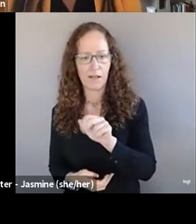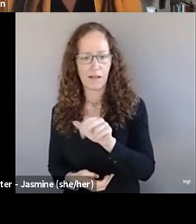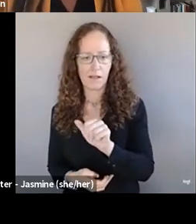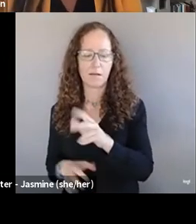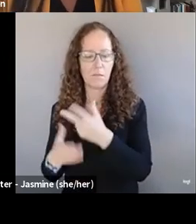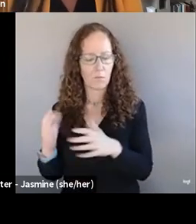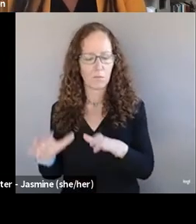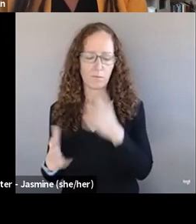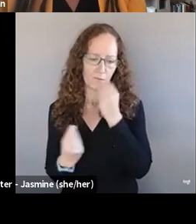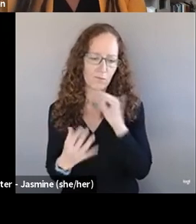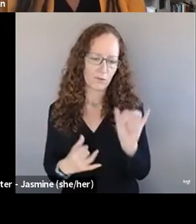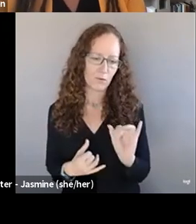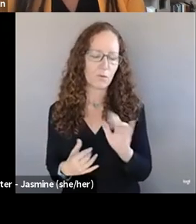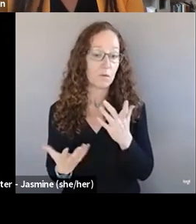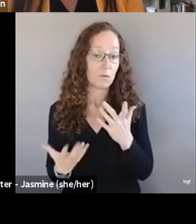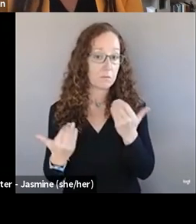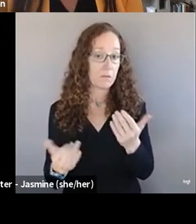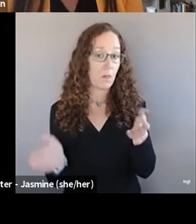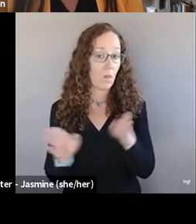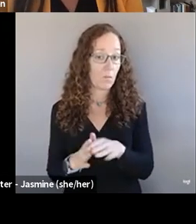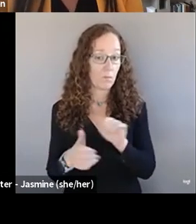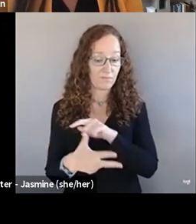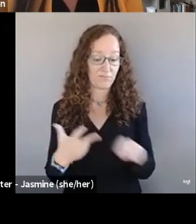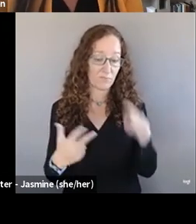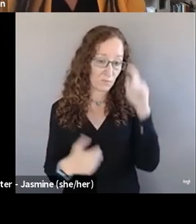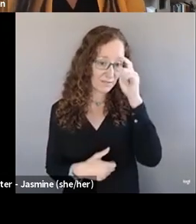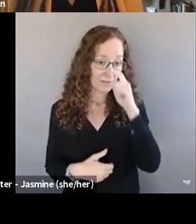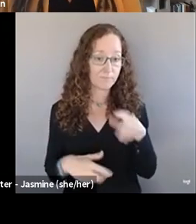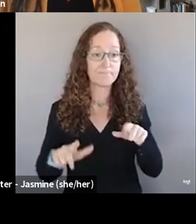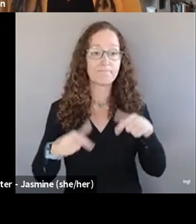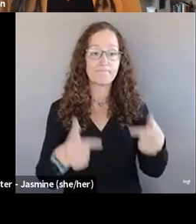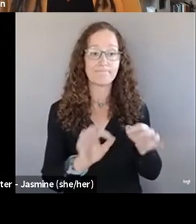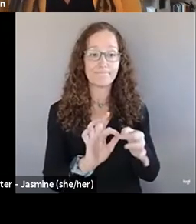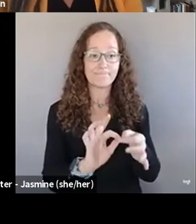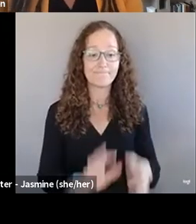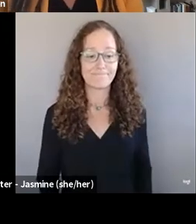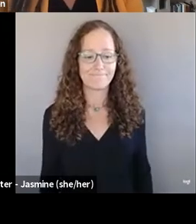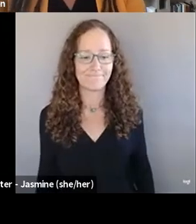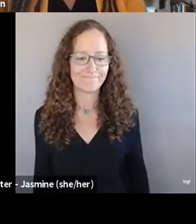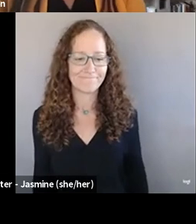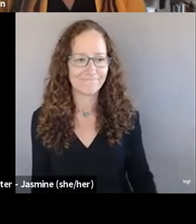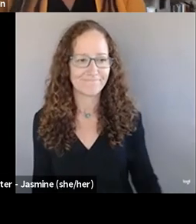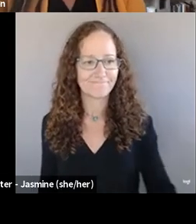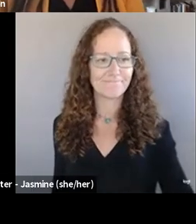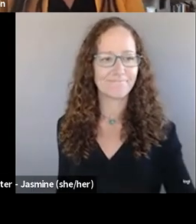wisdom I'll go fast and first